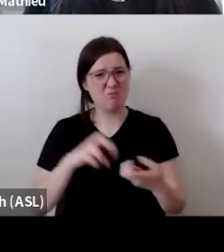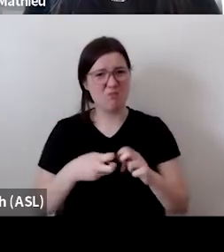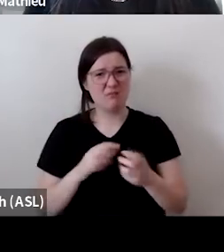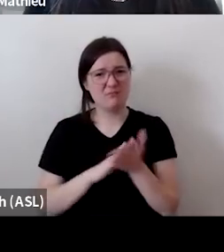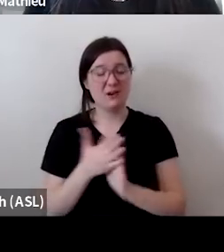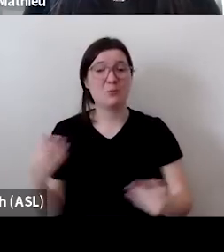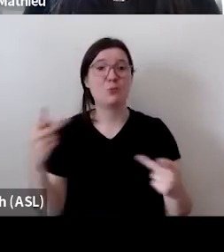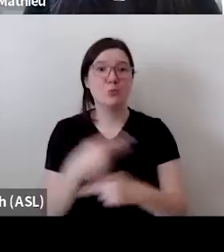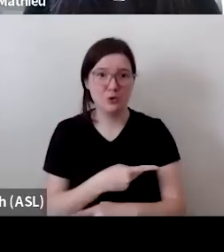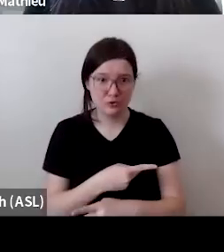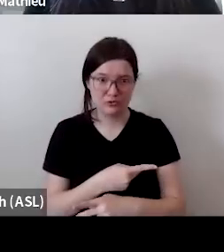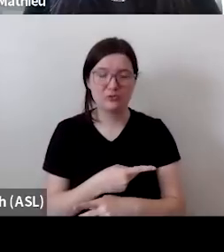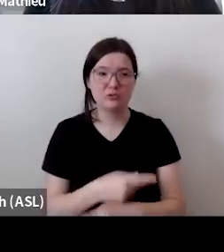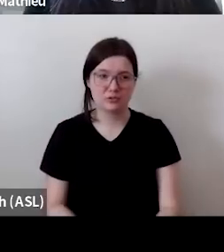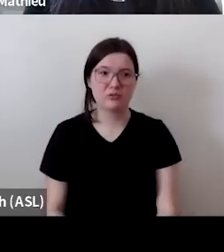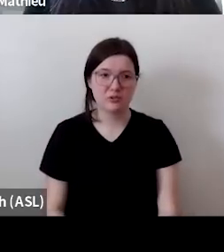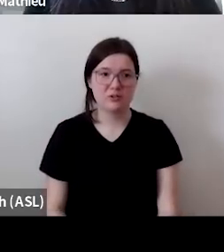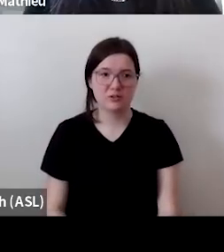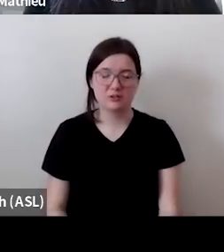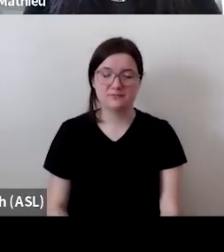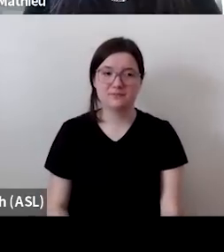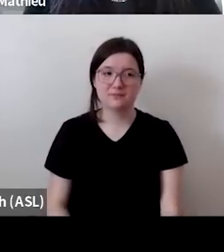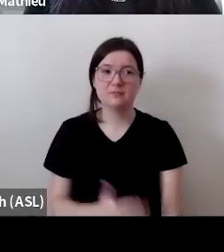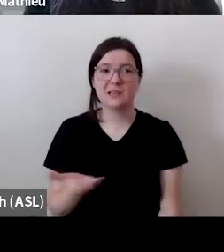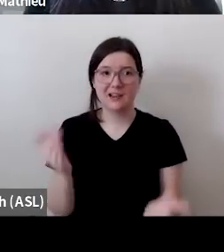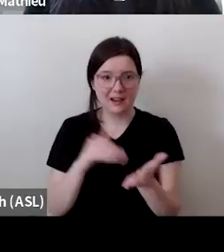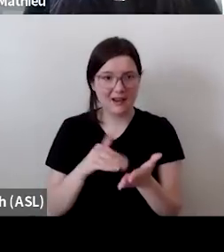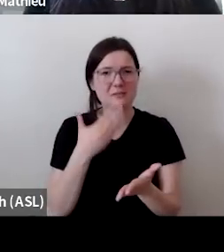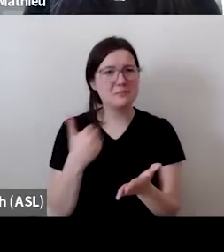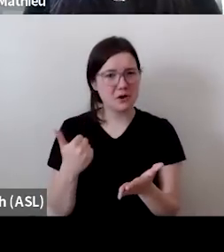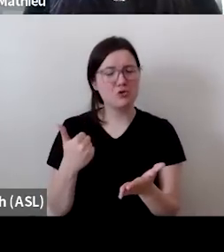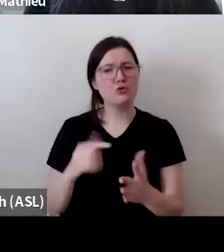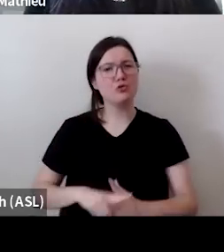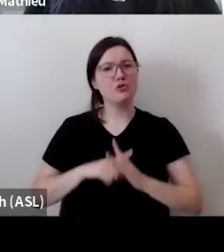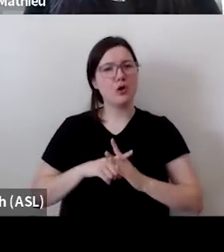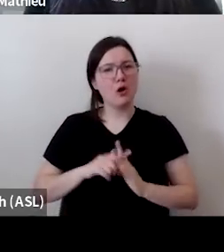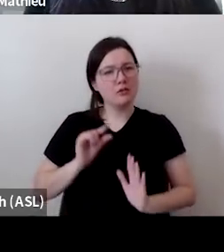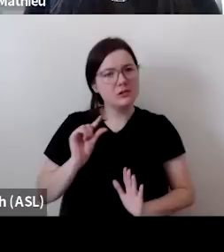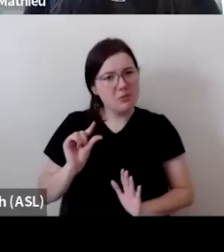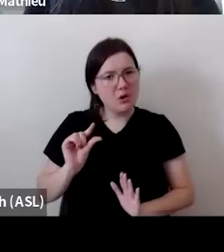Again, I might start focusing more on a smaller goal that is, you know, maybe someone, something